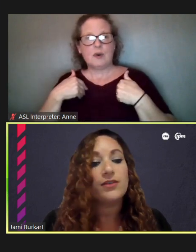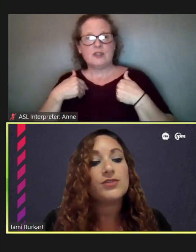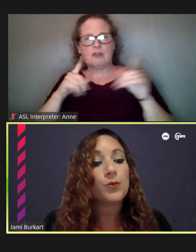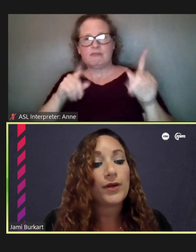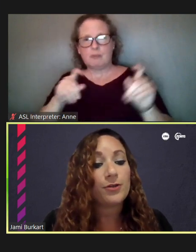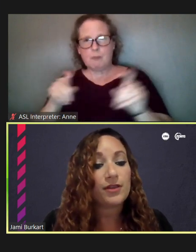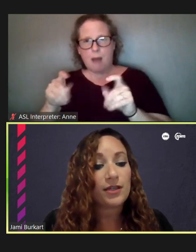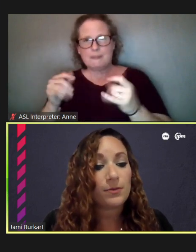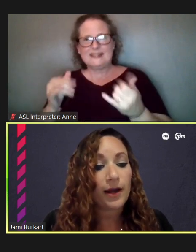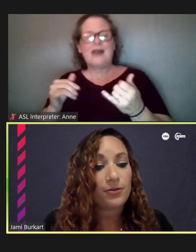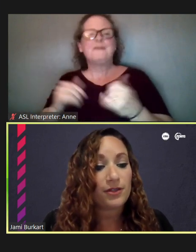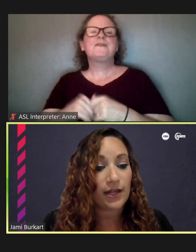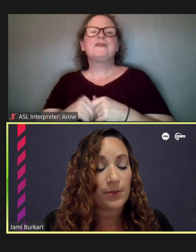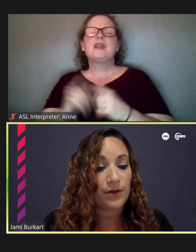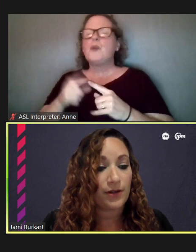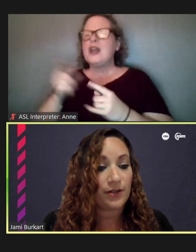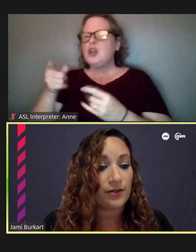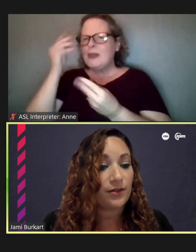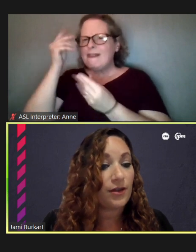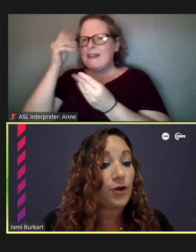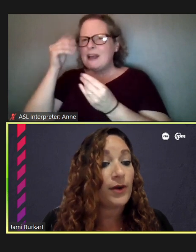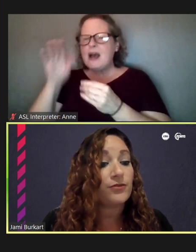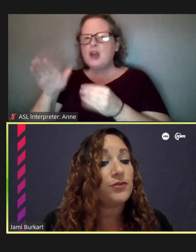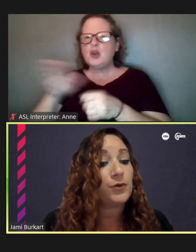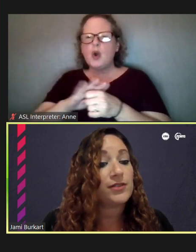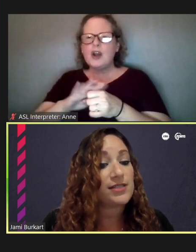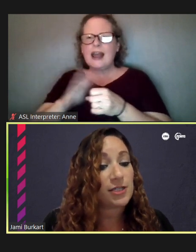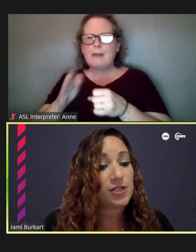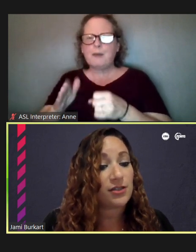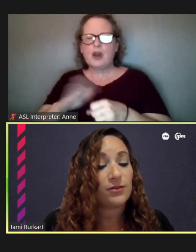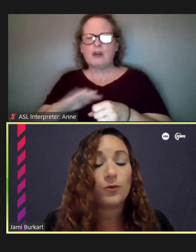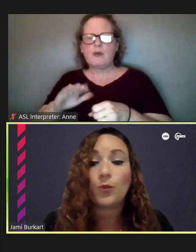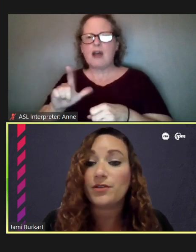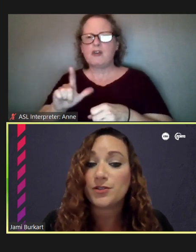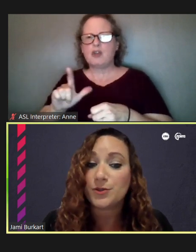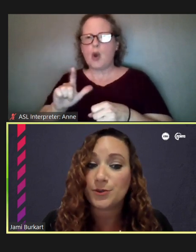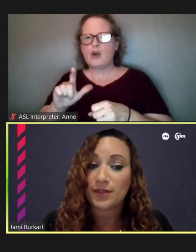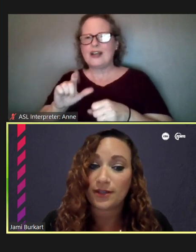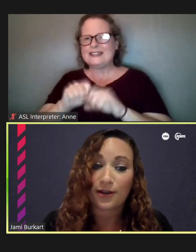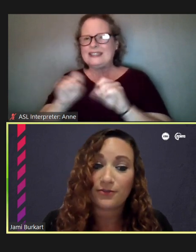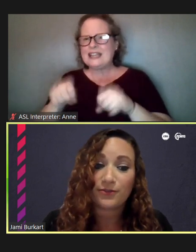So when you think about the neighborhood around the Lawrence station, what do you think of?